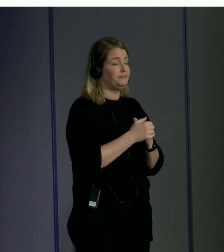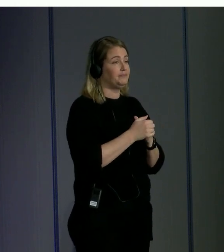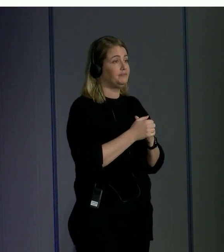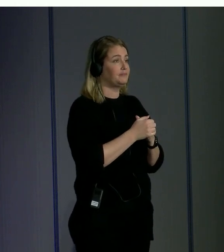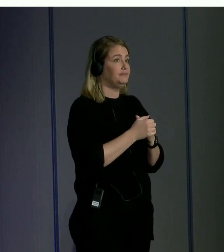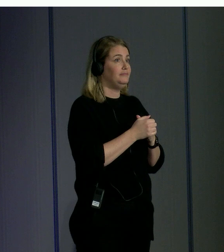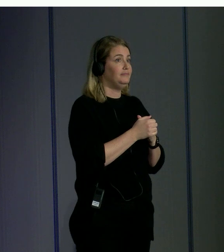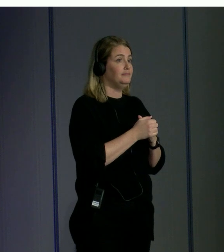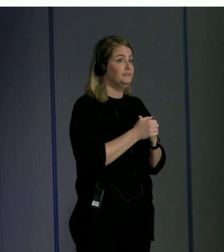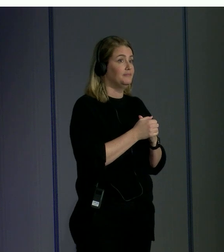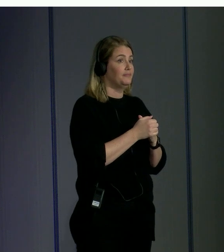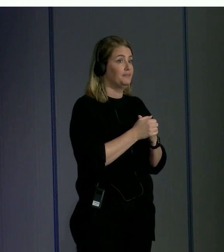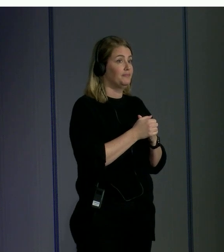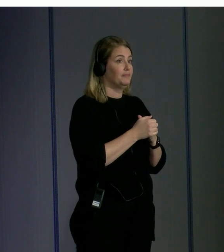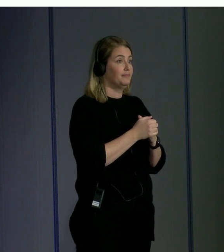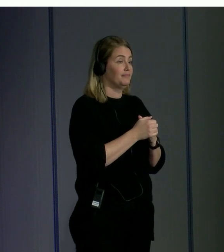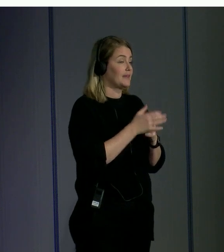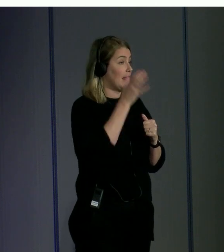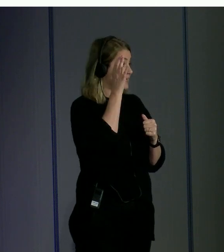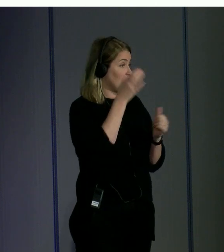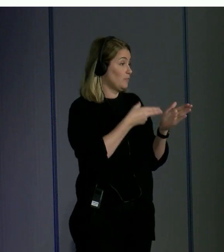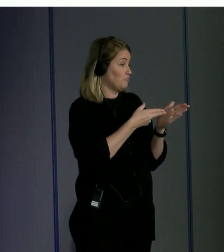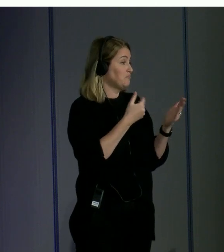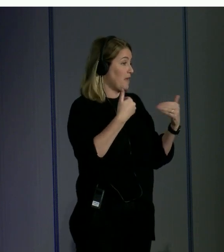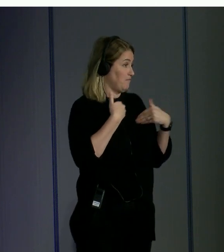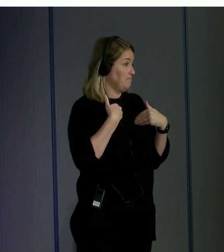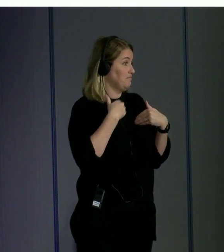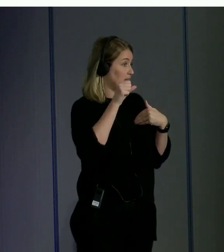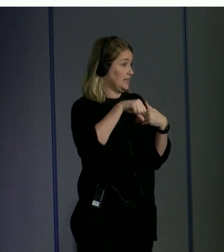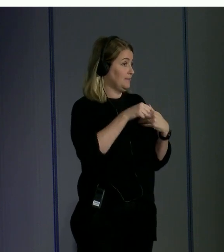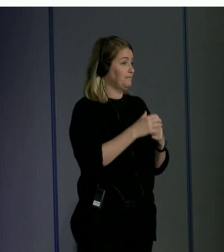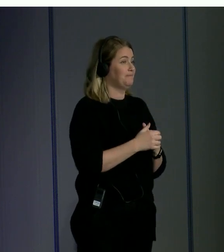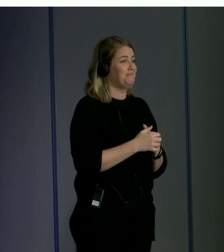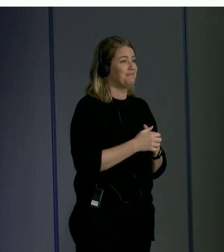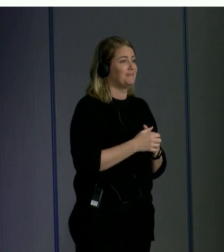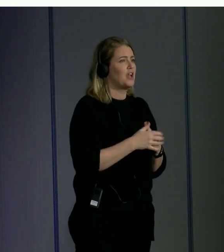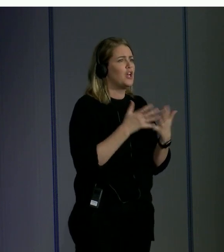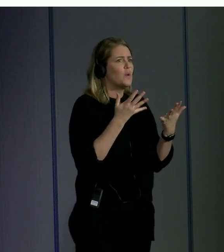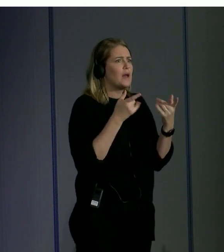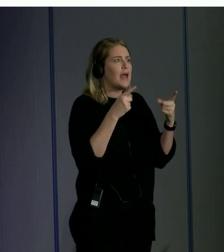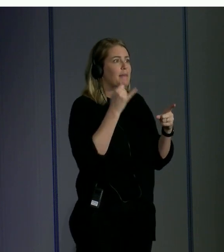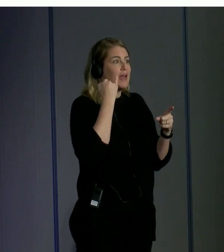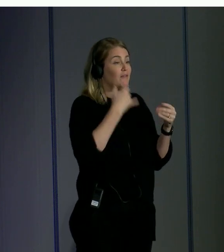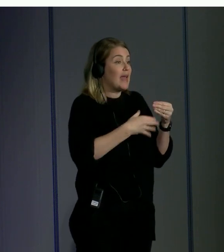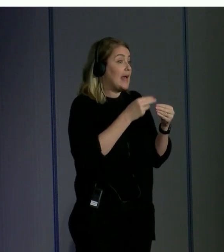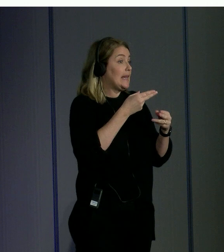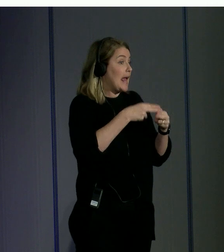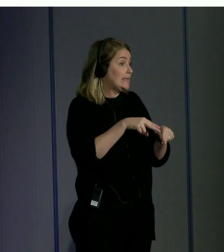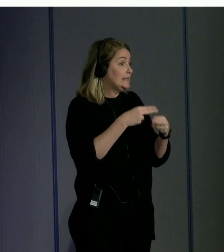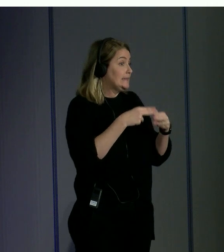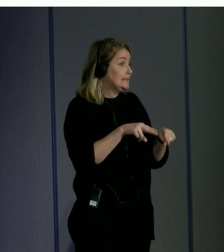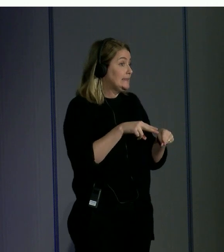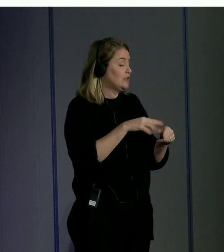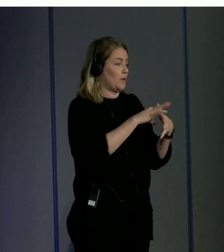And has conceptual integrity. What would happen if we added eggs? Meat, eggs.